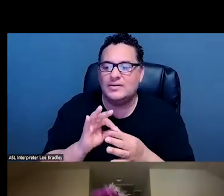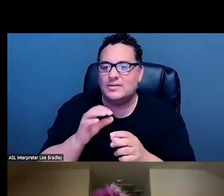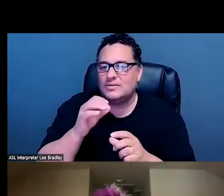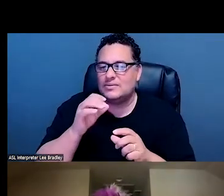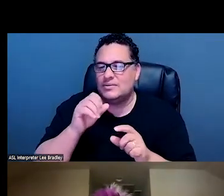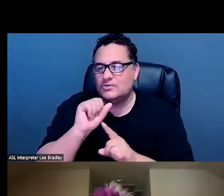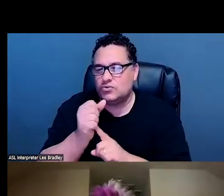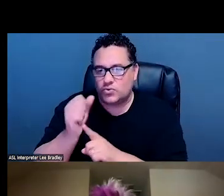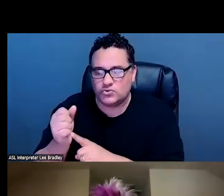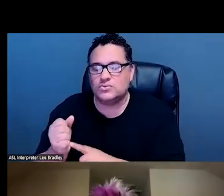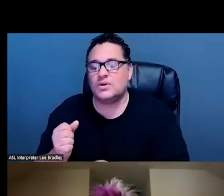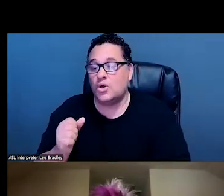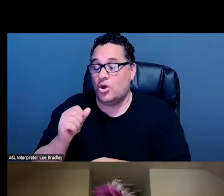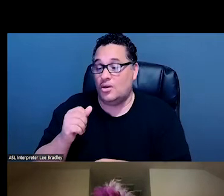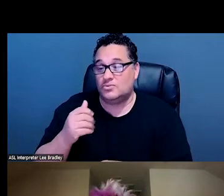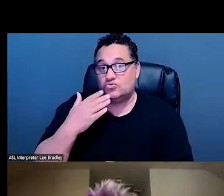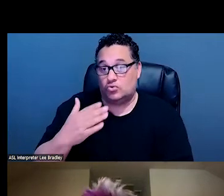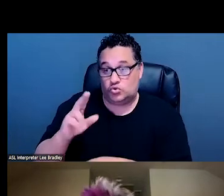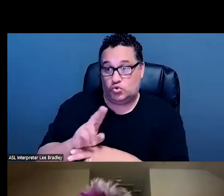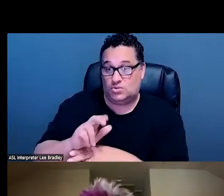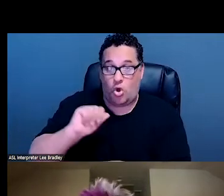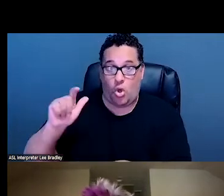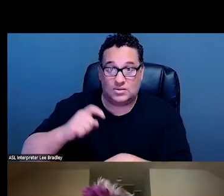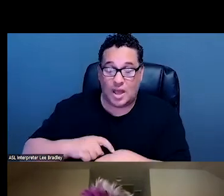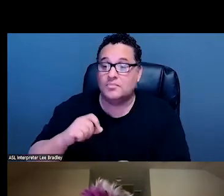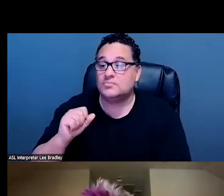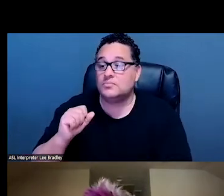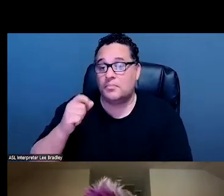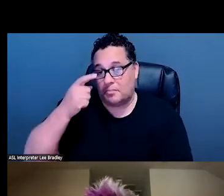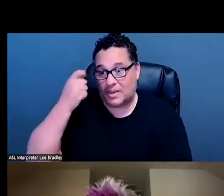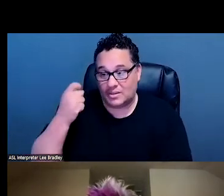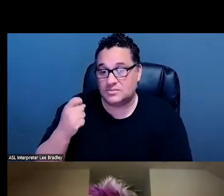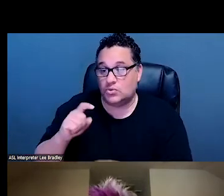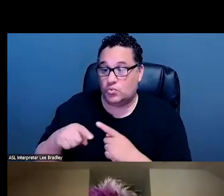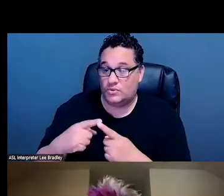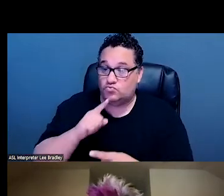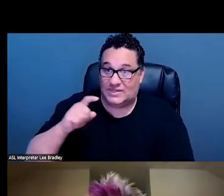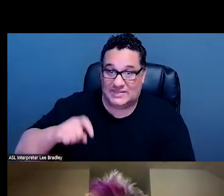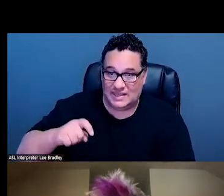IS SO THAT WHEN YOU REALLY NEED IT, IT'S WORKING AND YOU KNOW THAT IT IS WORKING. NEXT SLIDE.